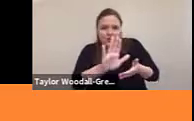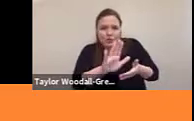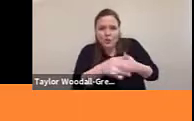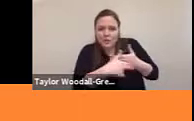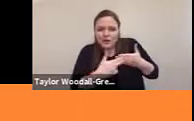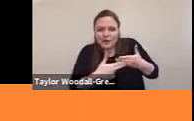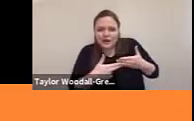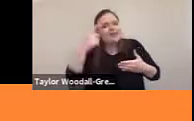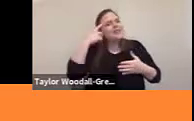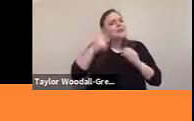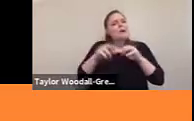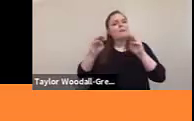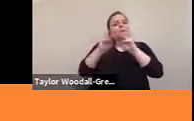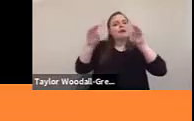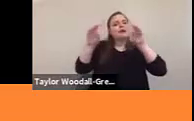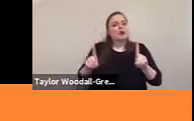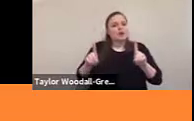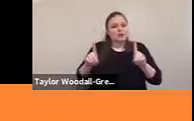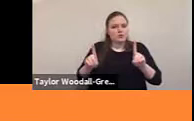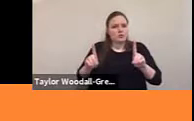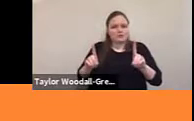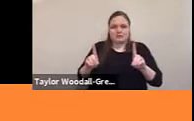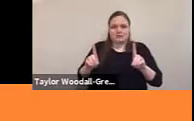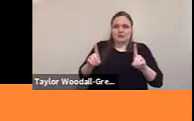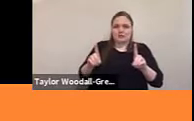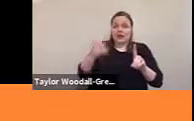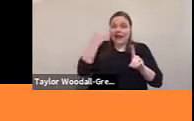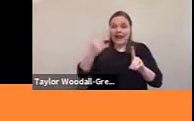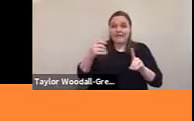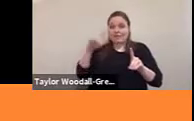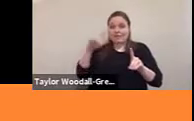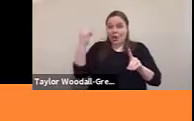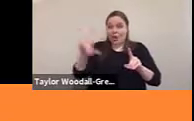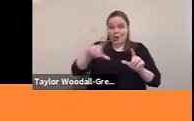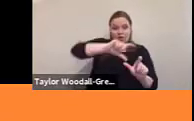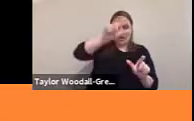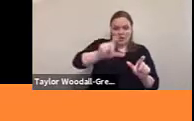What if the golden arches were changed to brown?